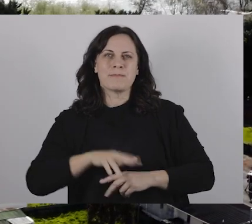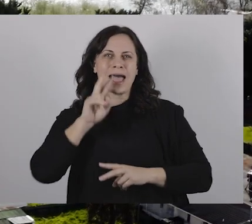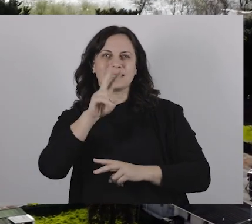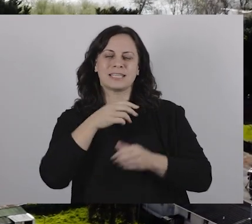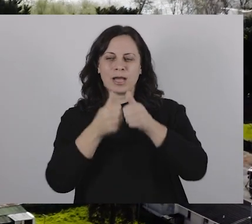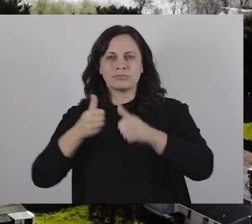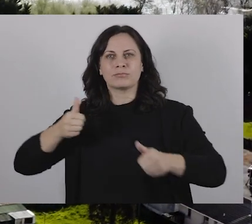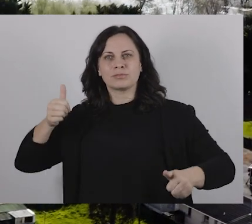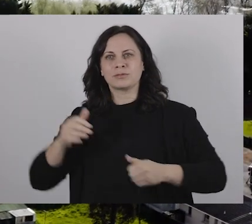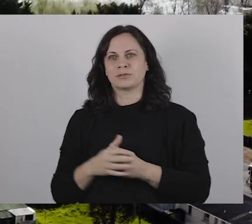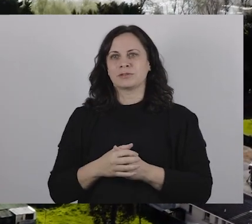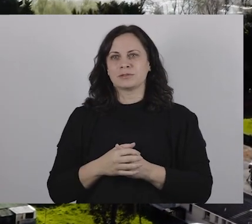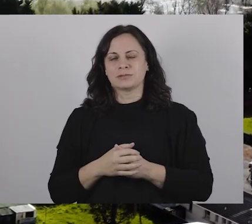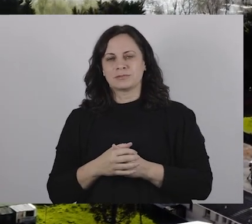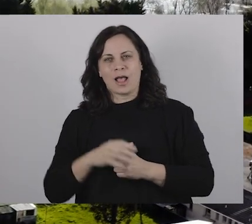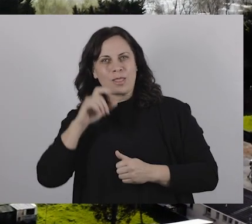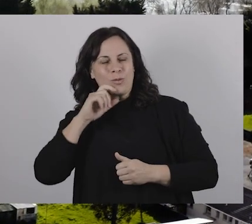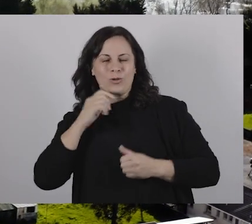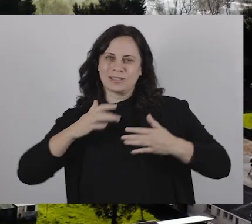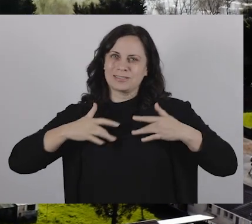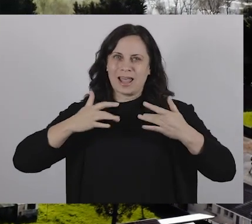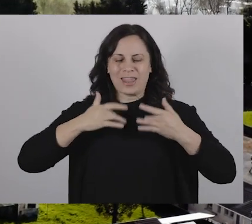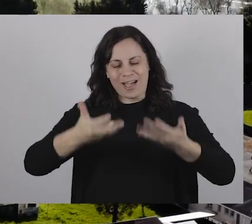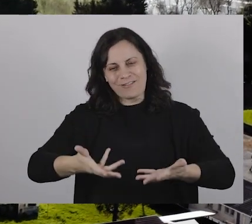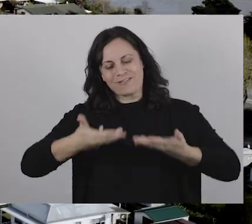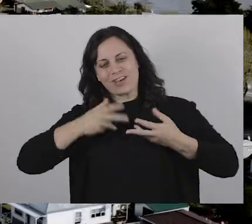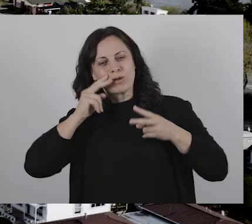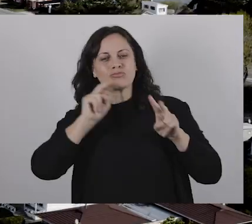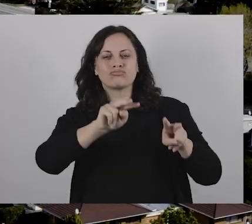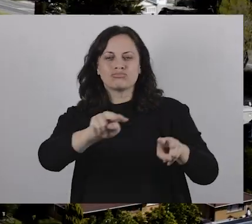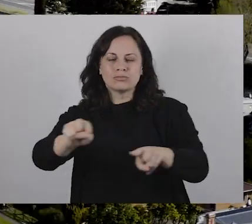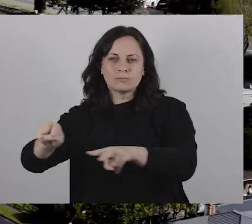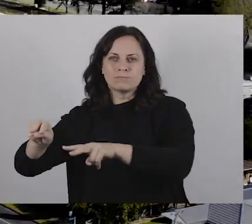Ka whākana aku whatu ki ngā wai tuku kiri, ki ngā waiora o Waikato.